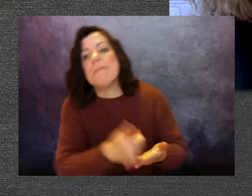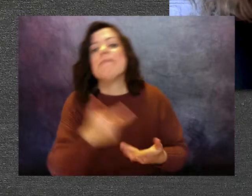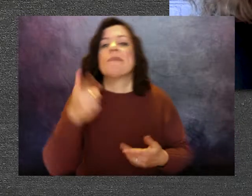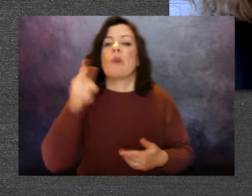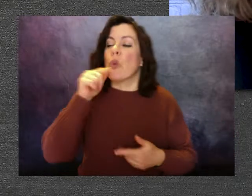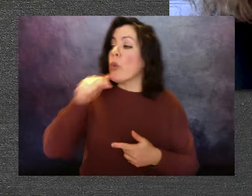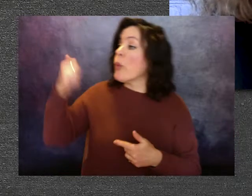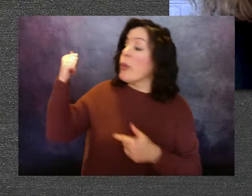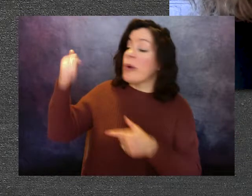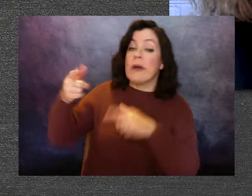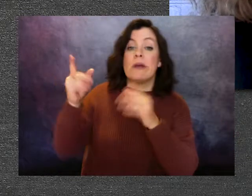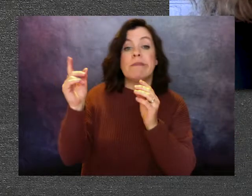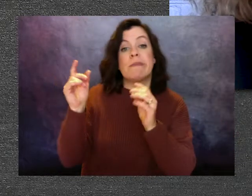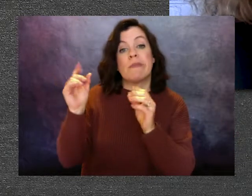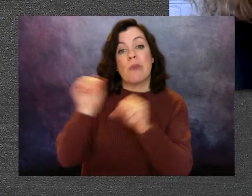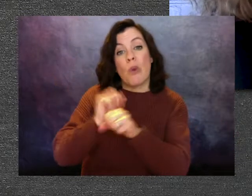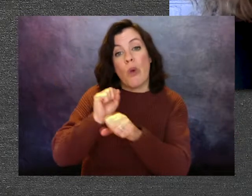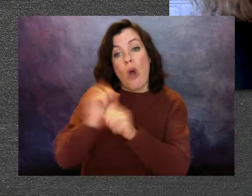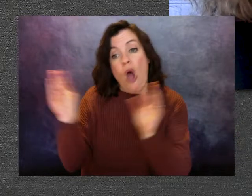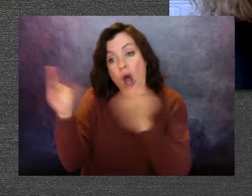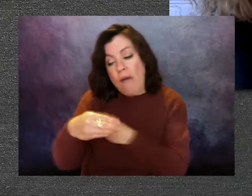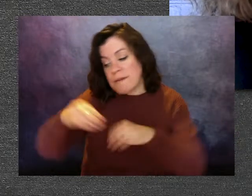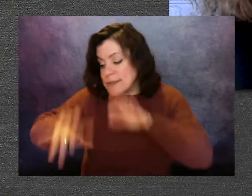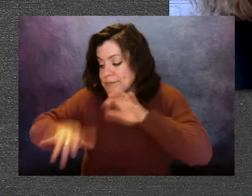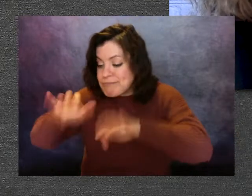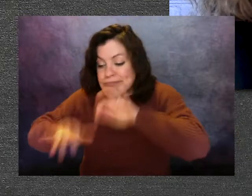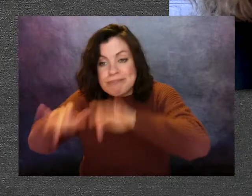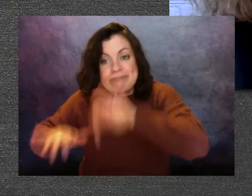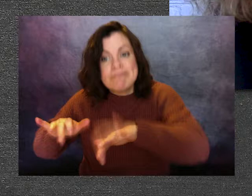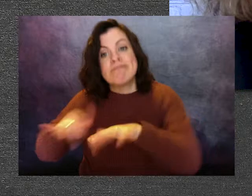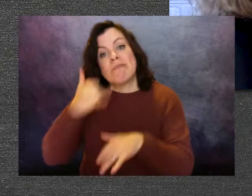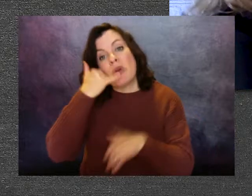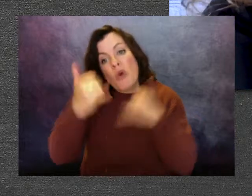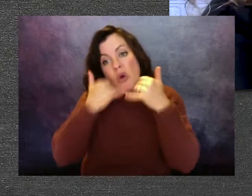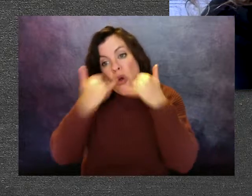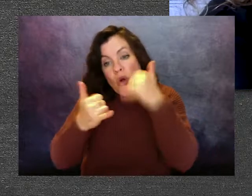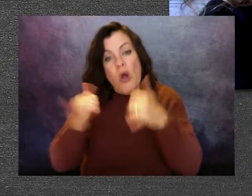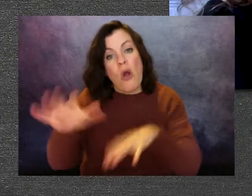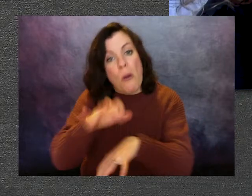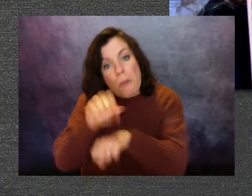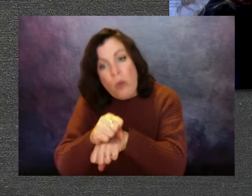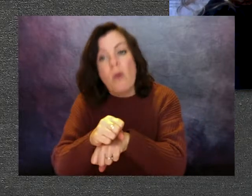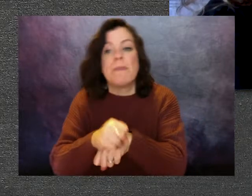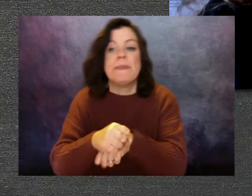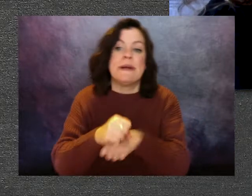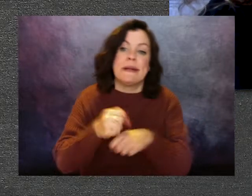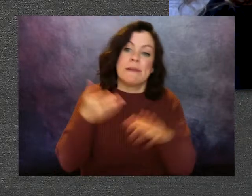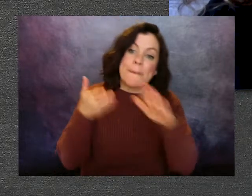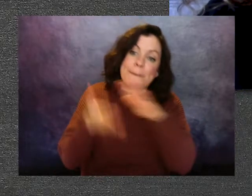Everyone works together to make the clinic run. They have a whole team of people that help them